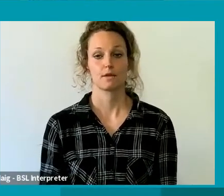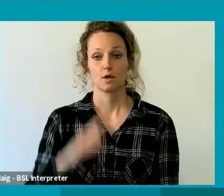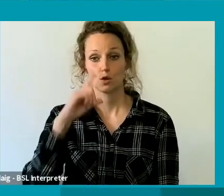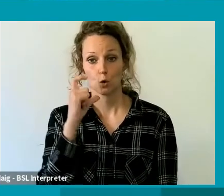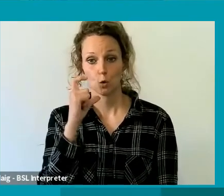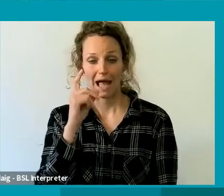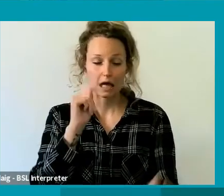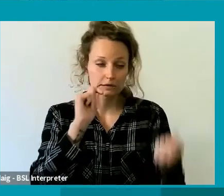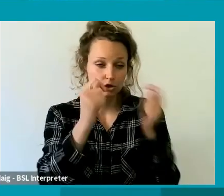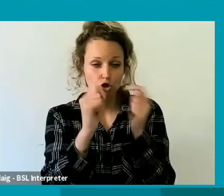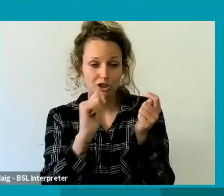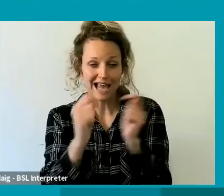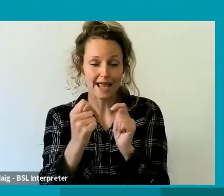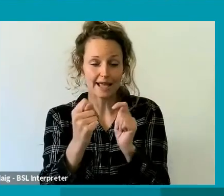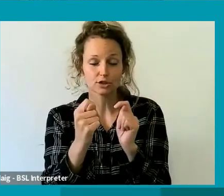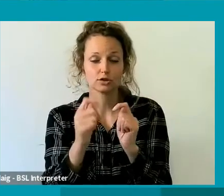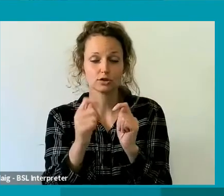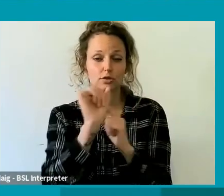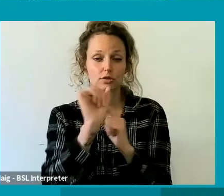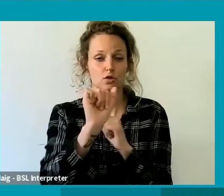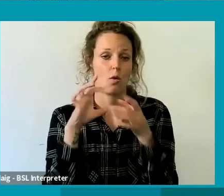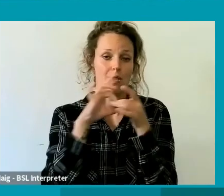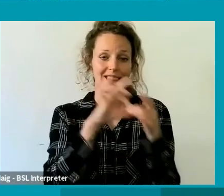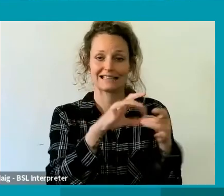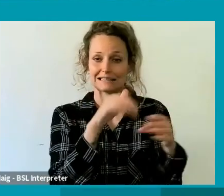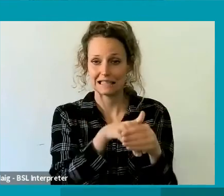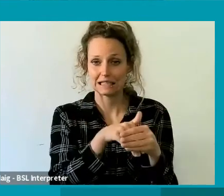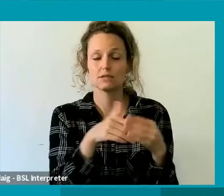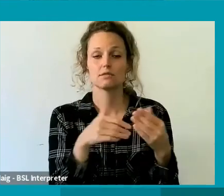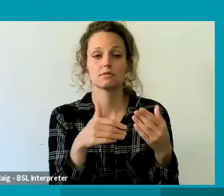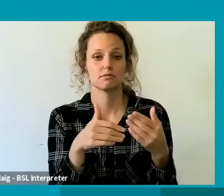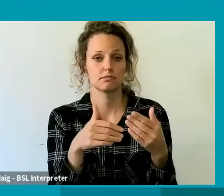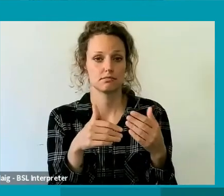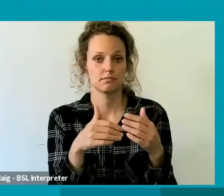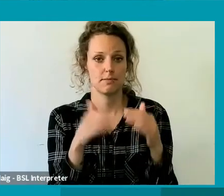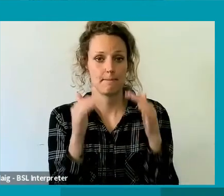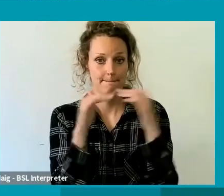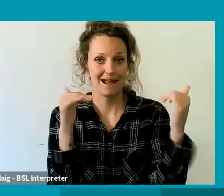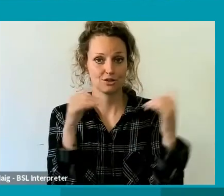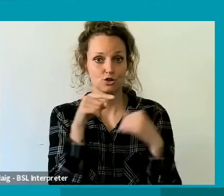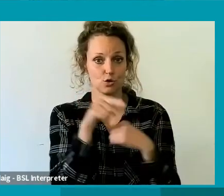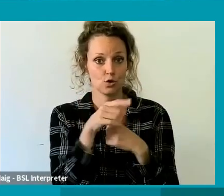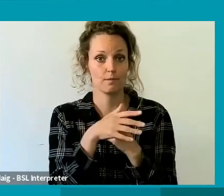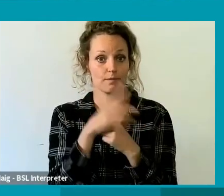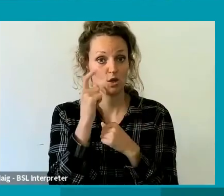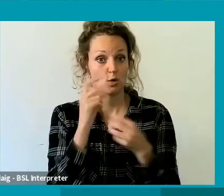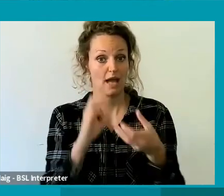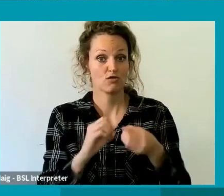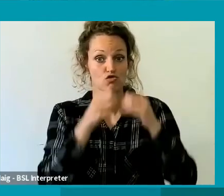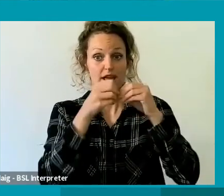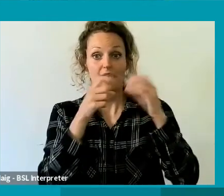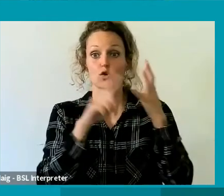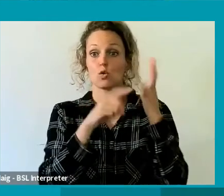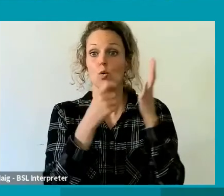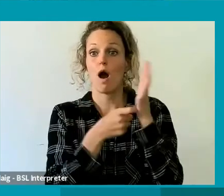You can create..did you know that you can create a LinkedIn URL and customize it and you can then copy